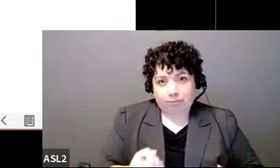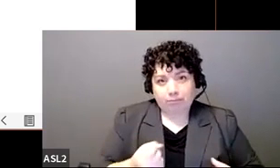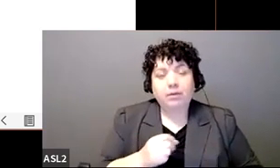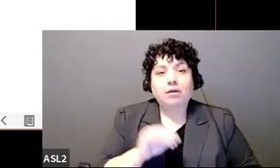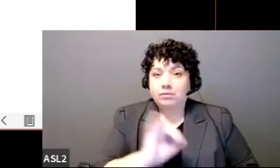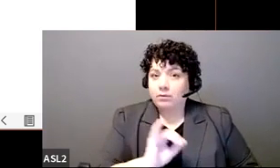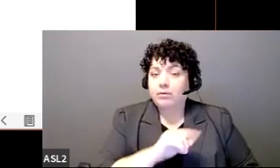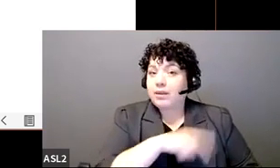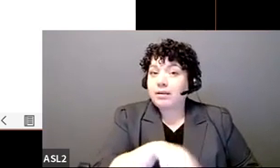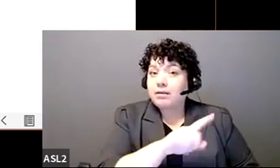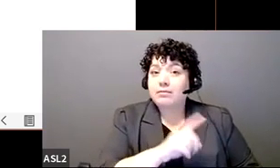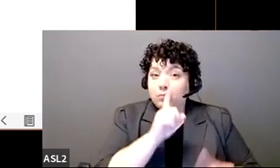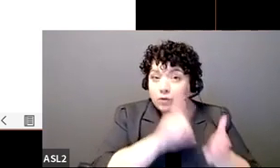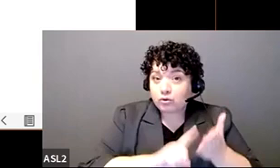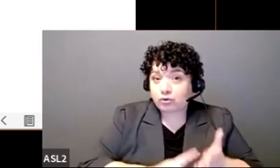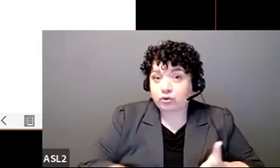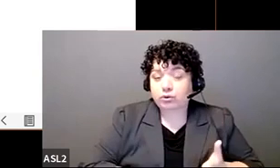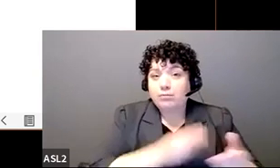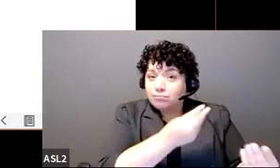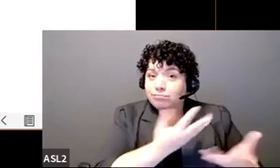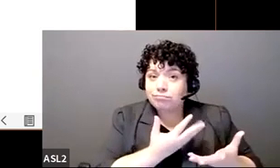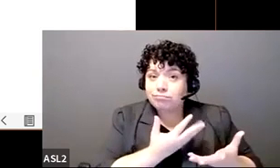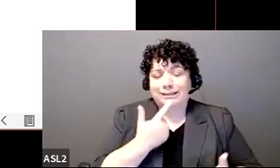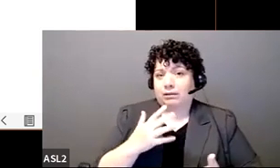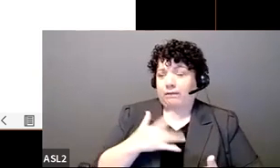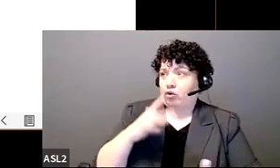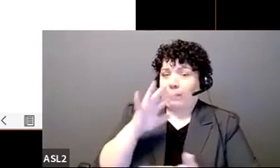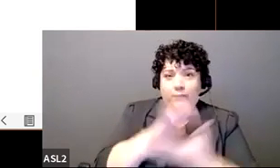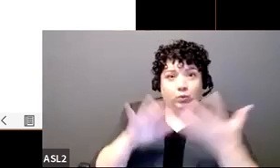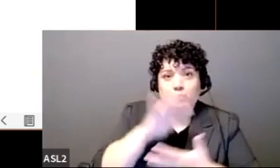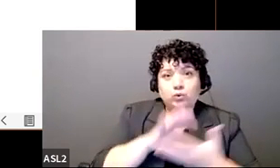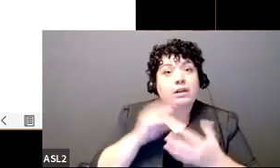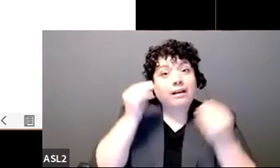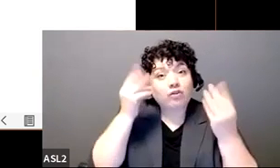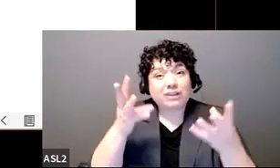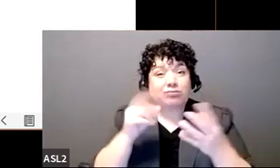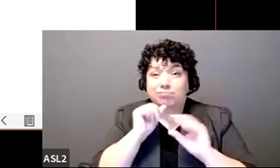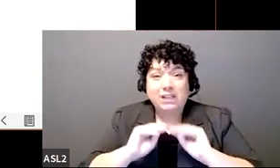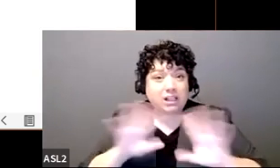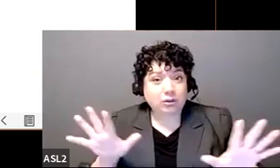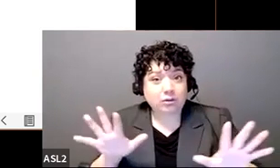research participants were confusion from unclear information and particularly from mixed messages